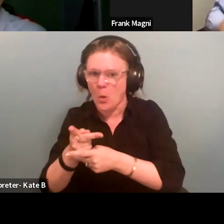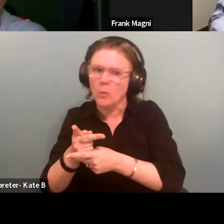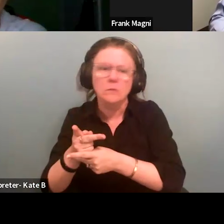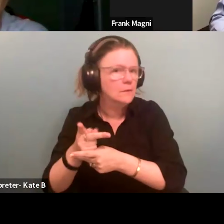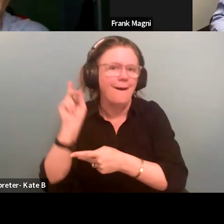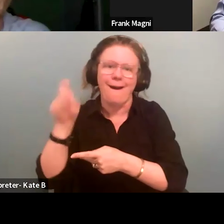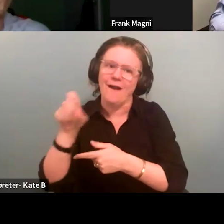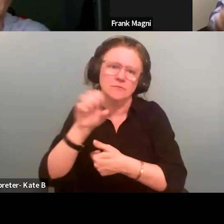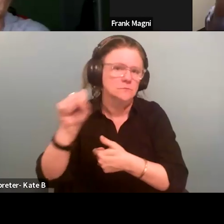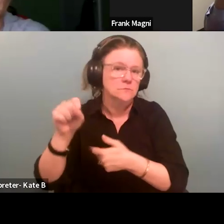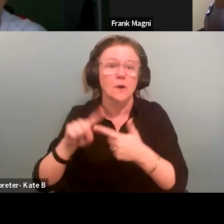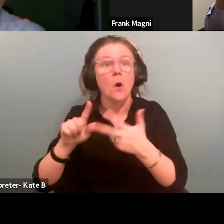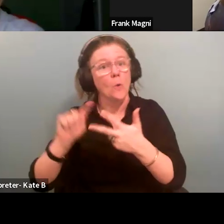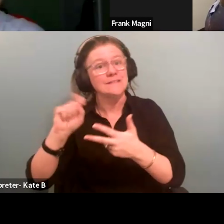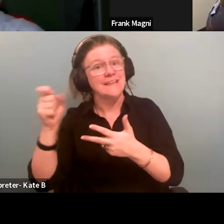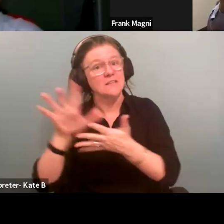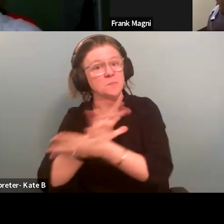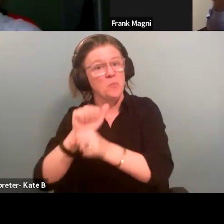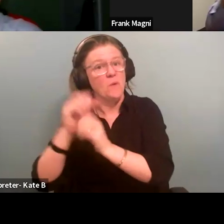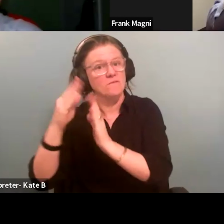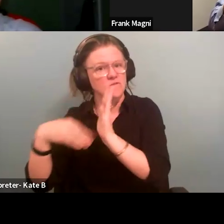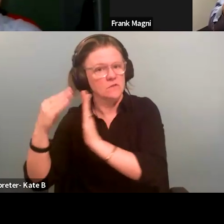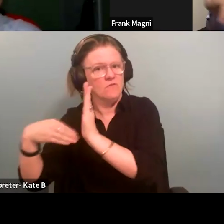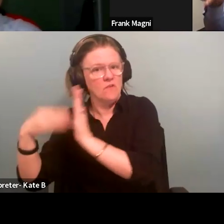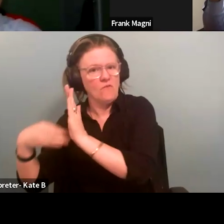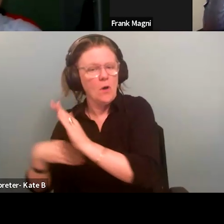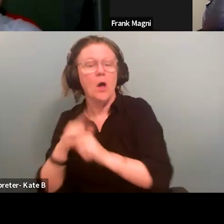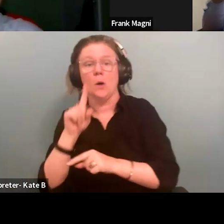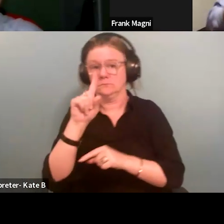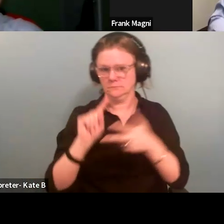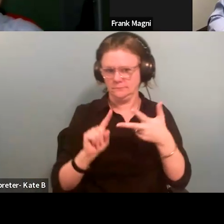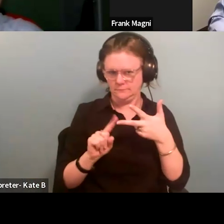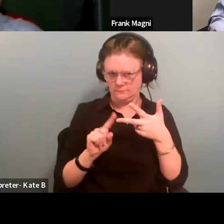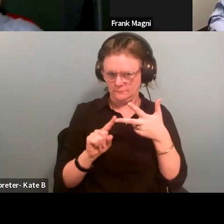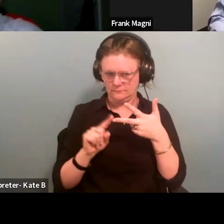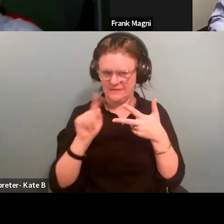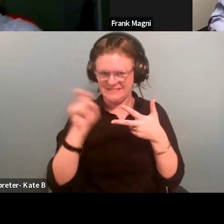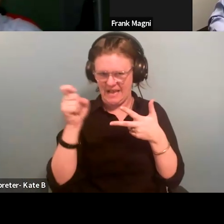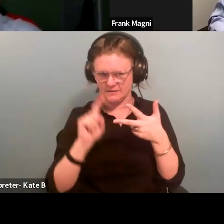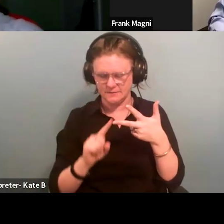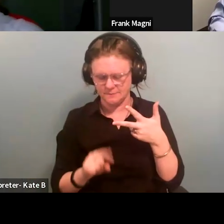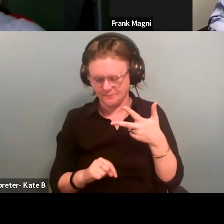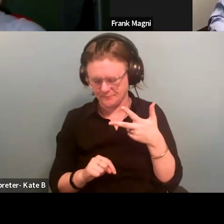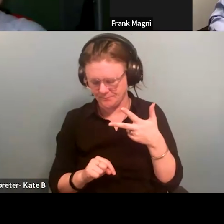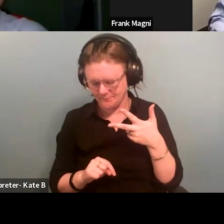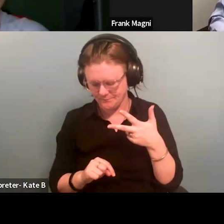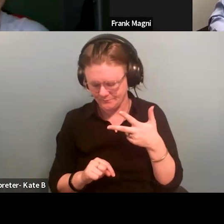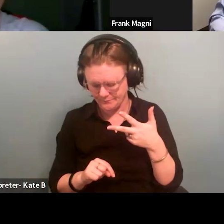when you file your taxes. But let me use that last example as an example.